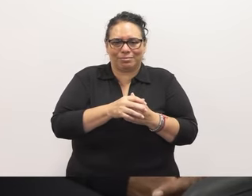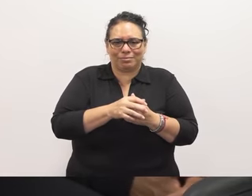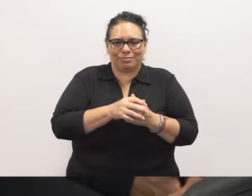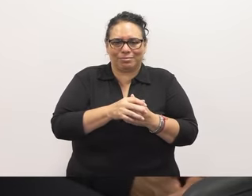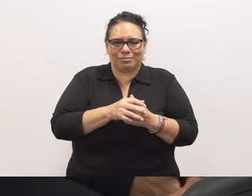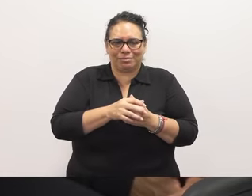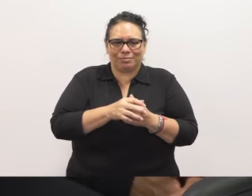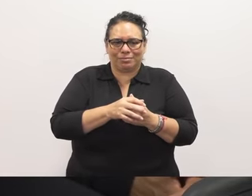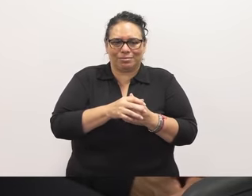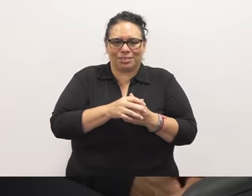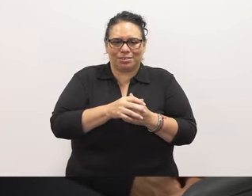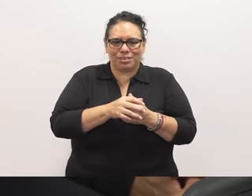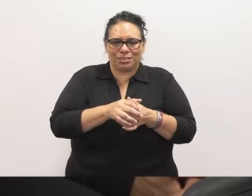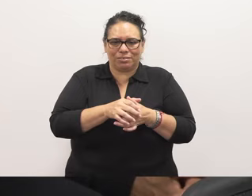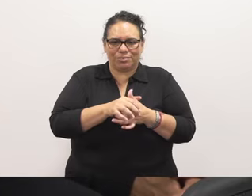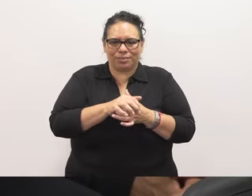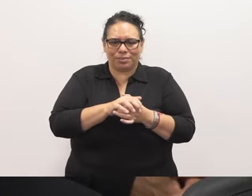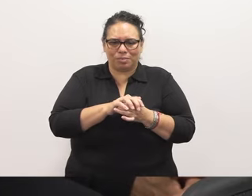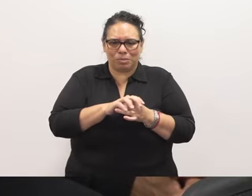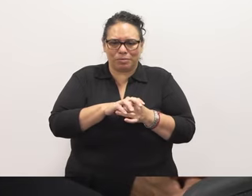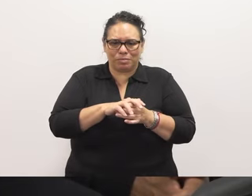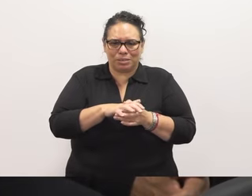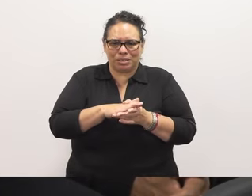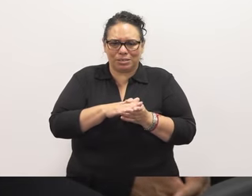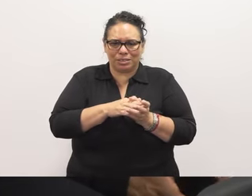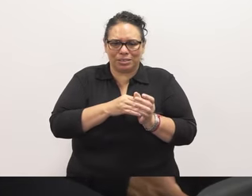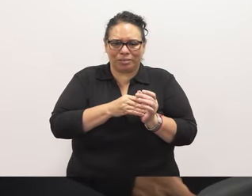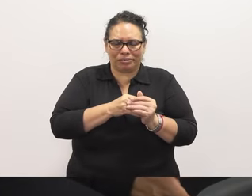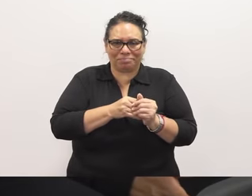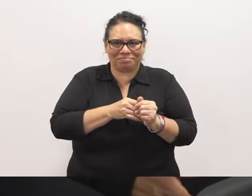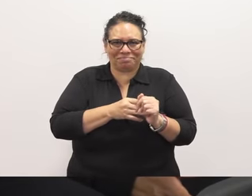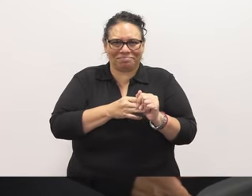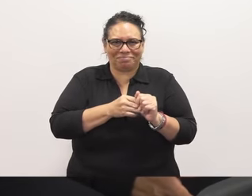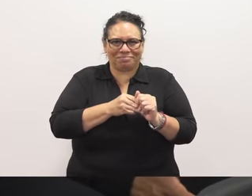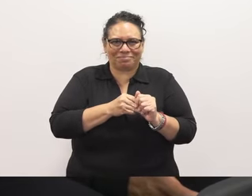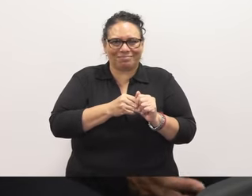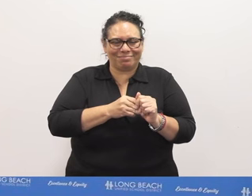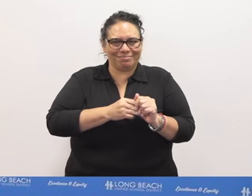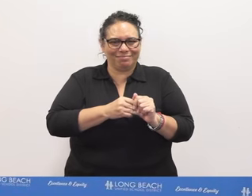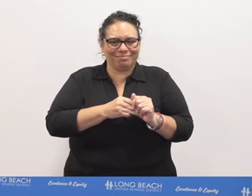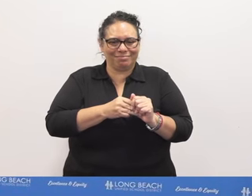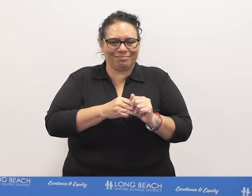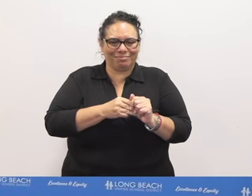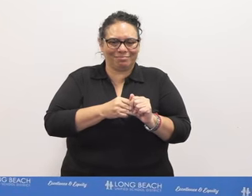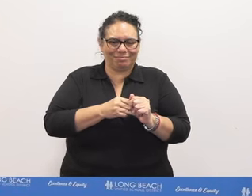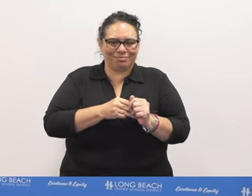Yeah, the button pop. Cool. Hi, wait, good morning.